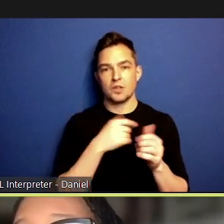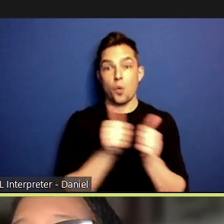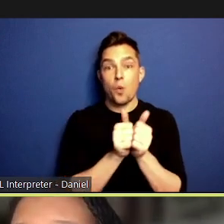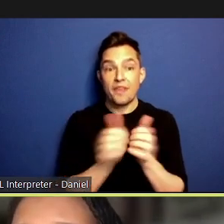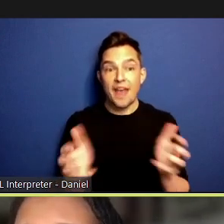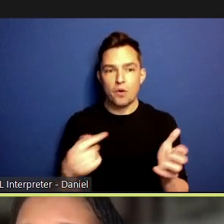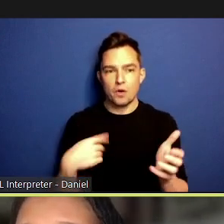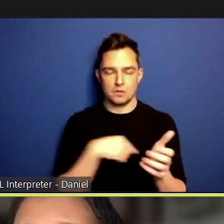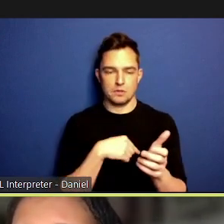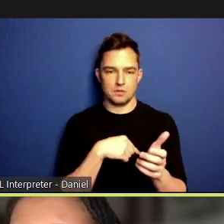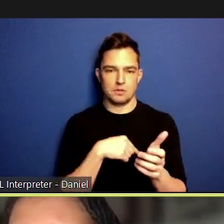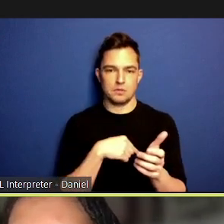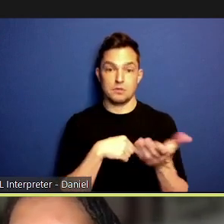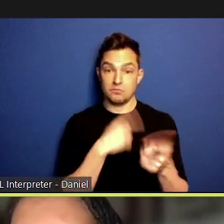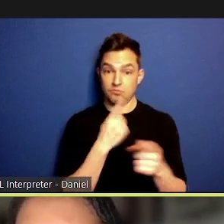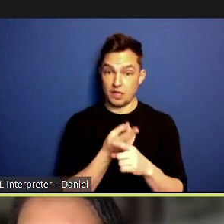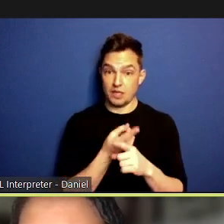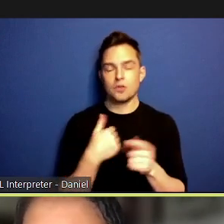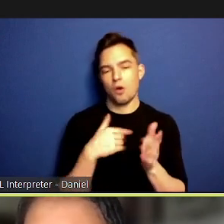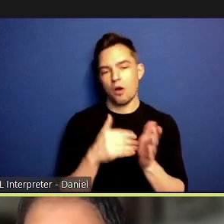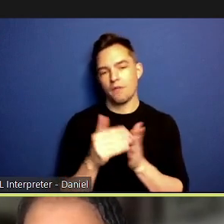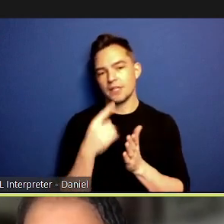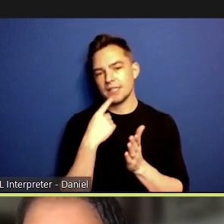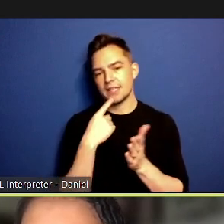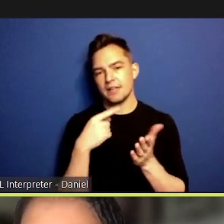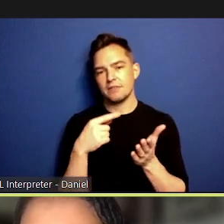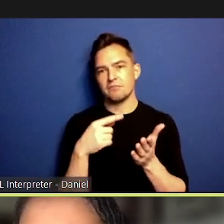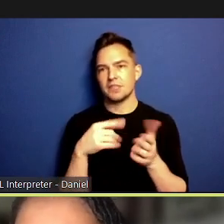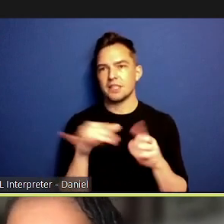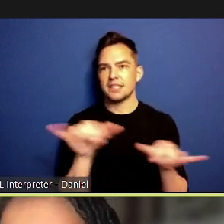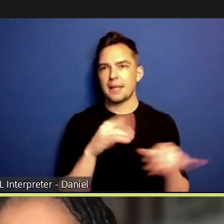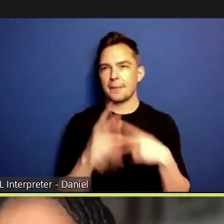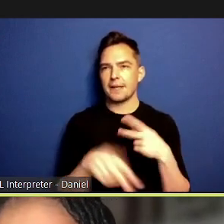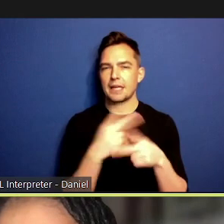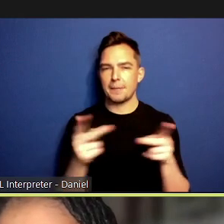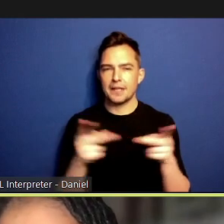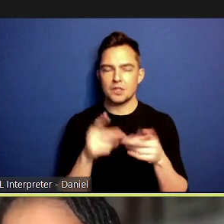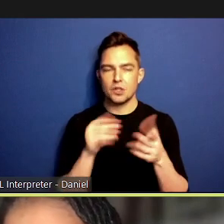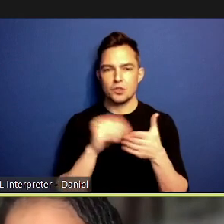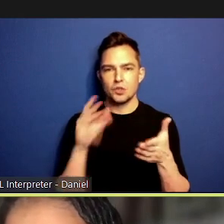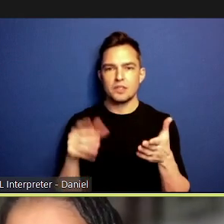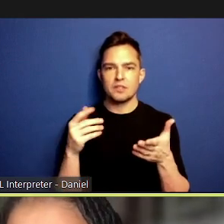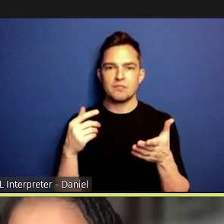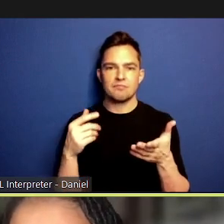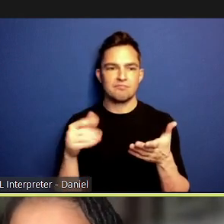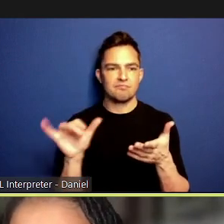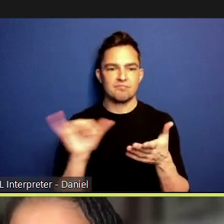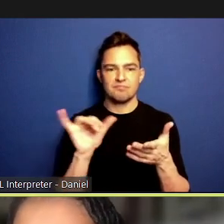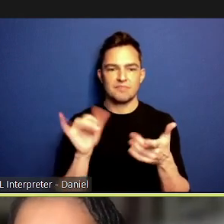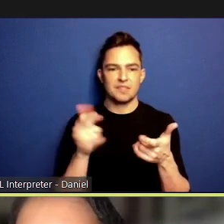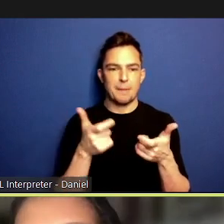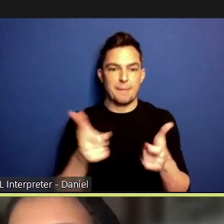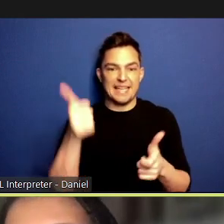I often say this in spaces that, you know, students are the biggest stakeholders. But